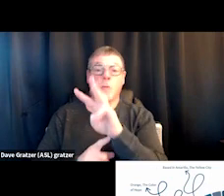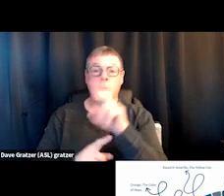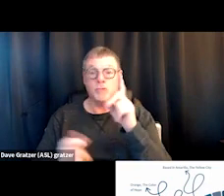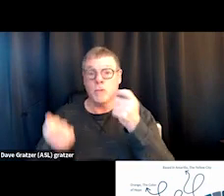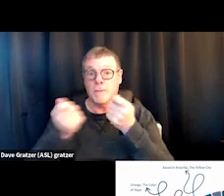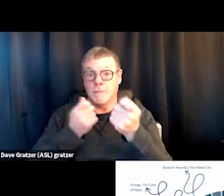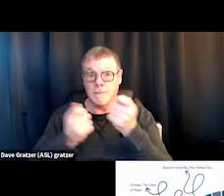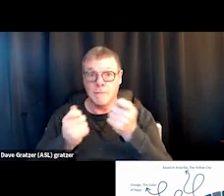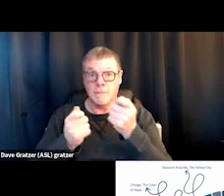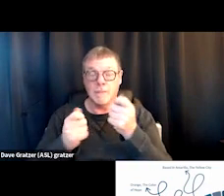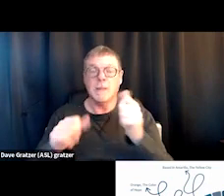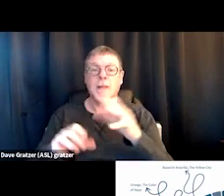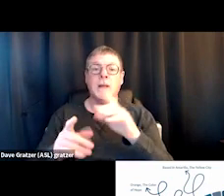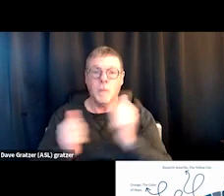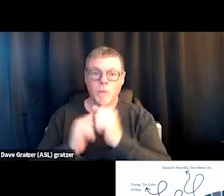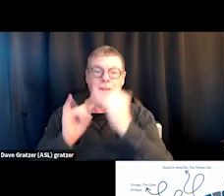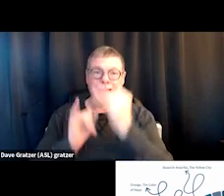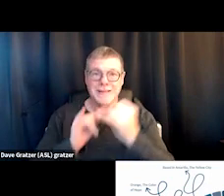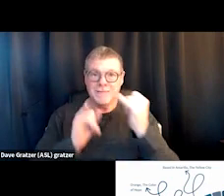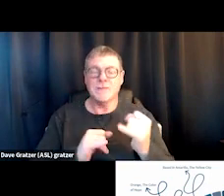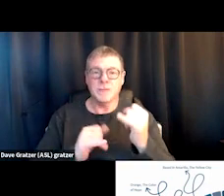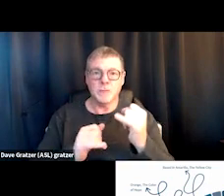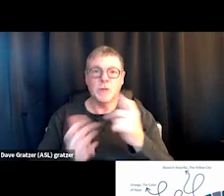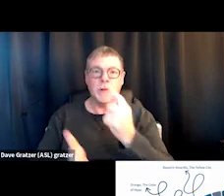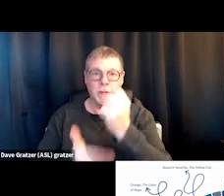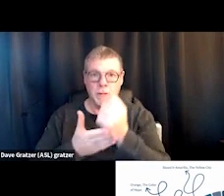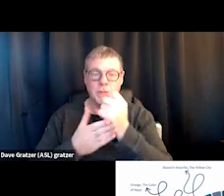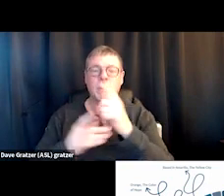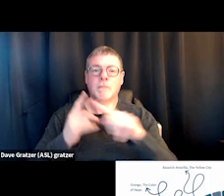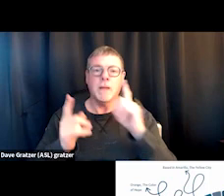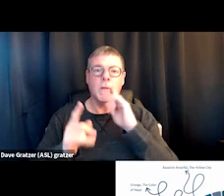they'll begin with the individual therapy, but they'll go through an assessment with the psychiatrist,